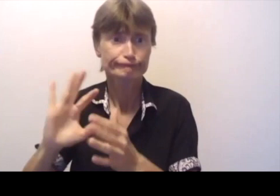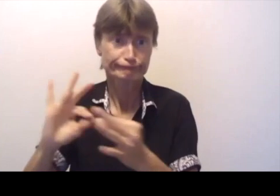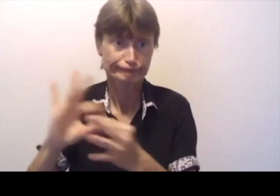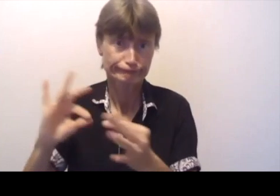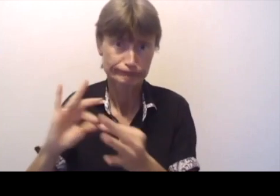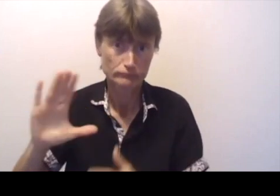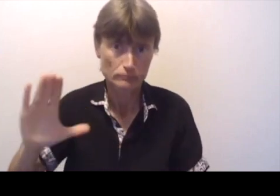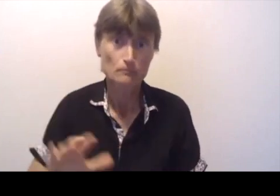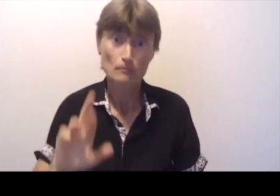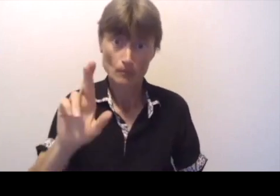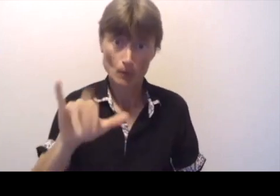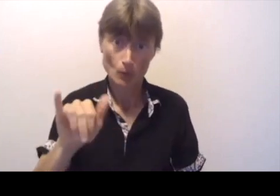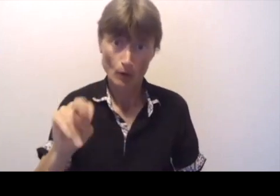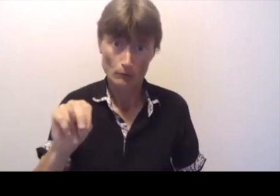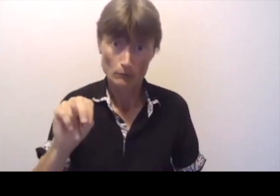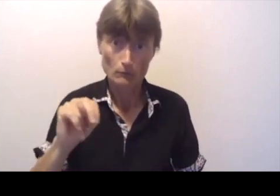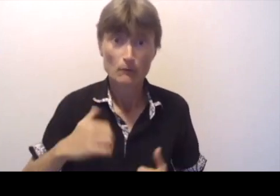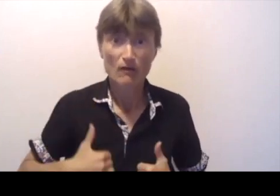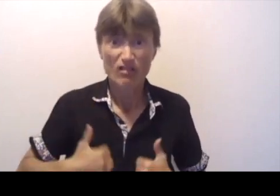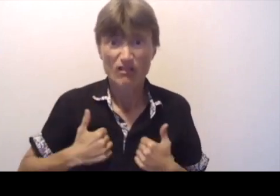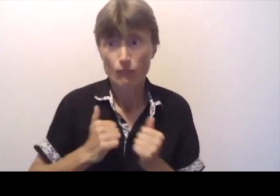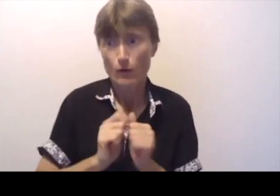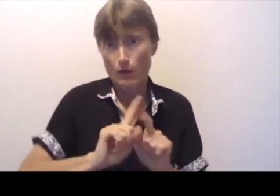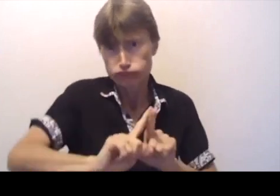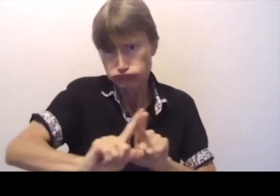ryan lived with every artist's worst nightmare